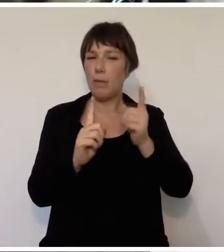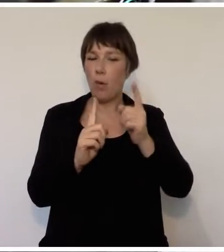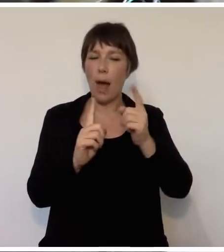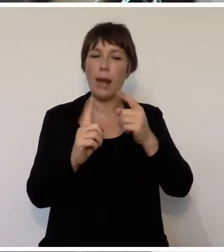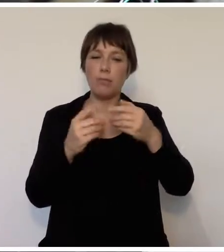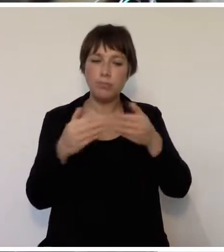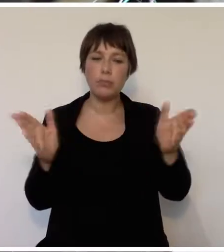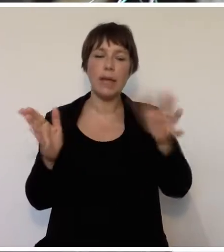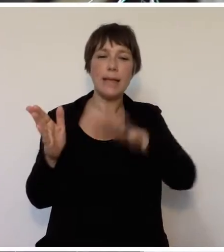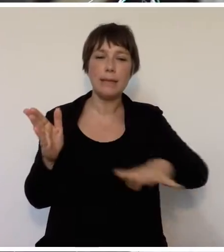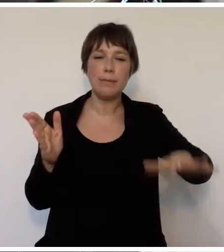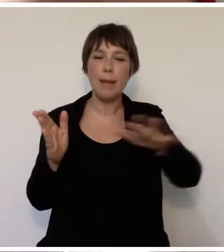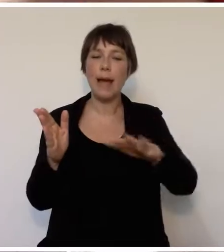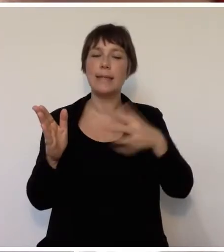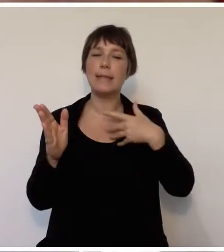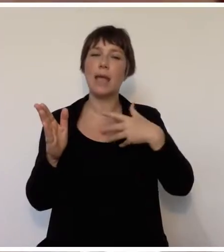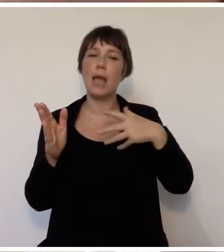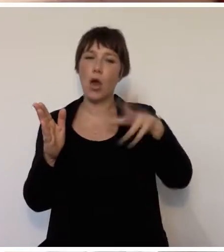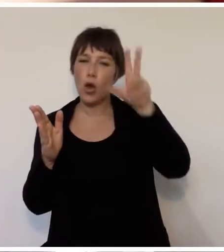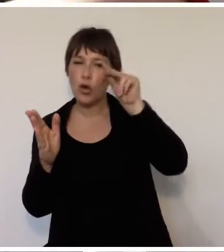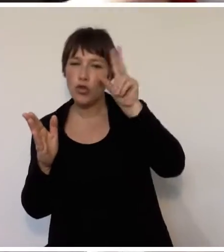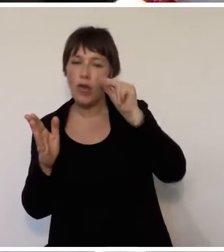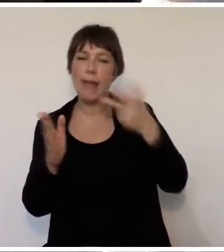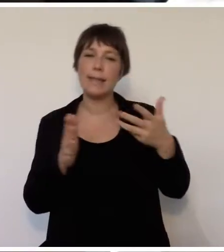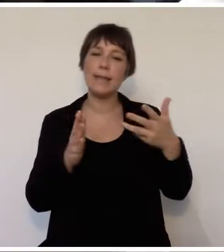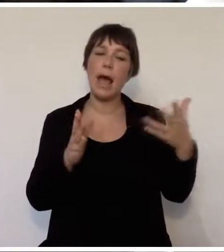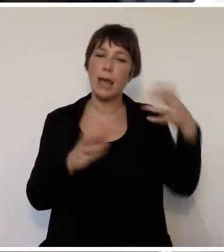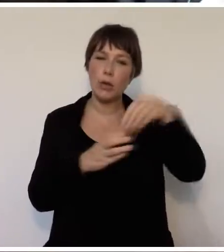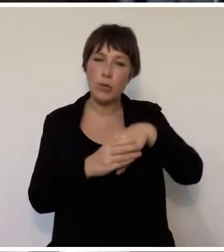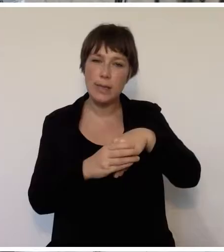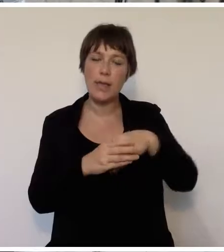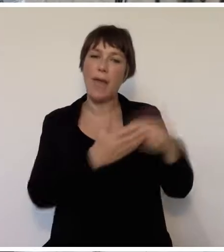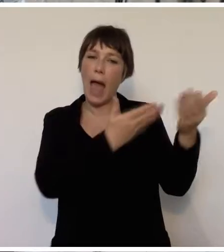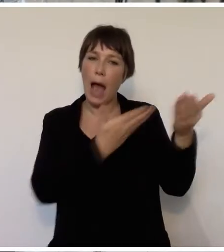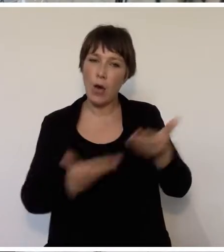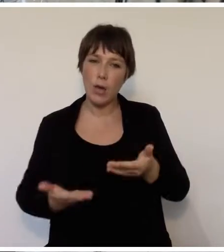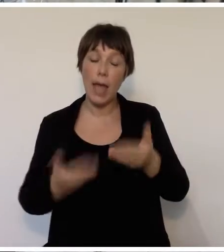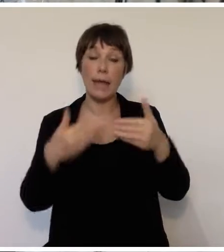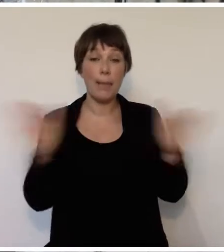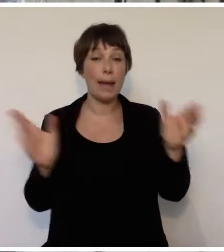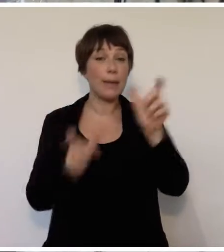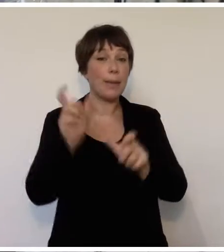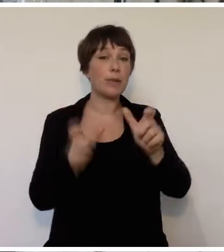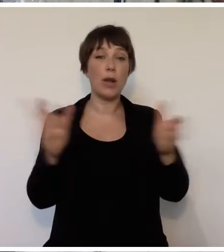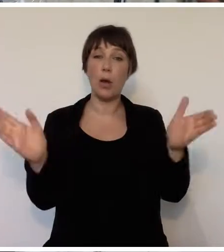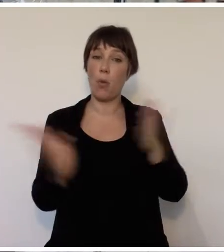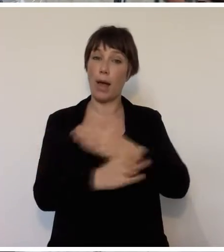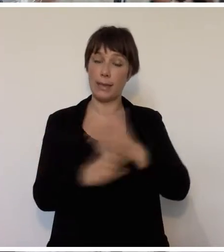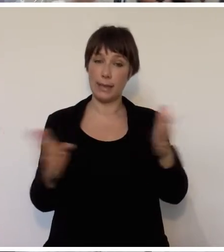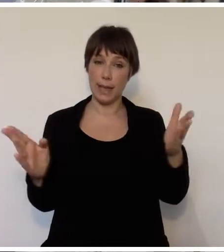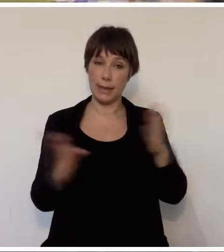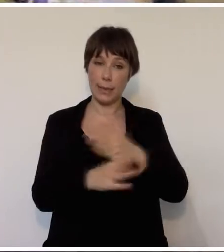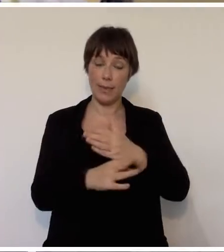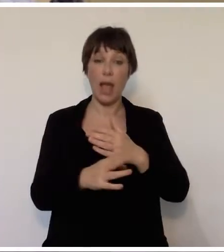led by youth workers the purpose of the workshops was to create inclusive and welcoming spaces of